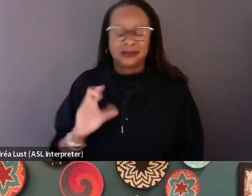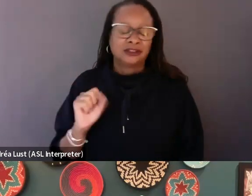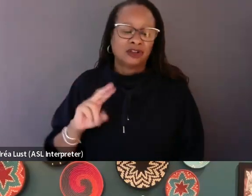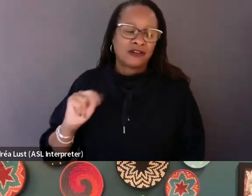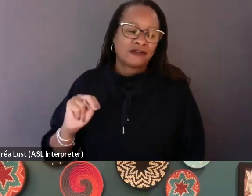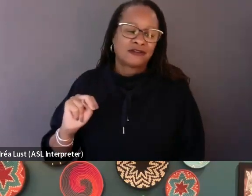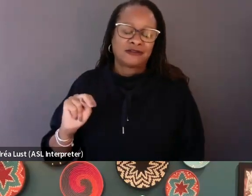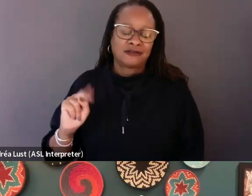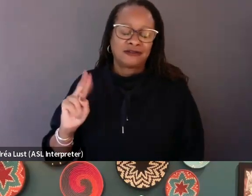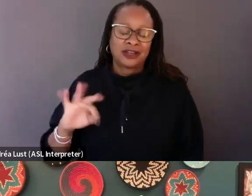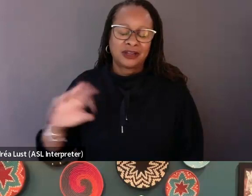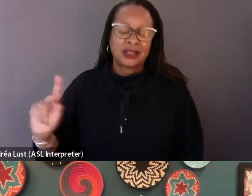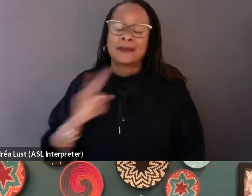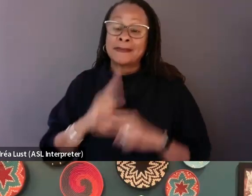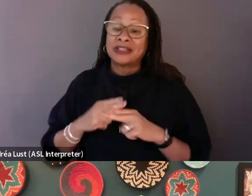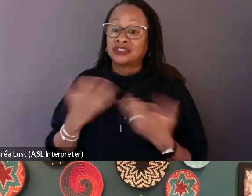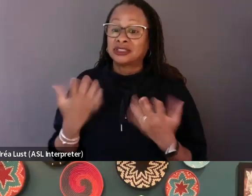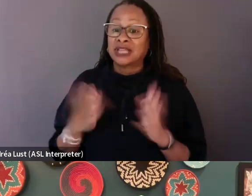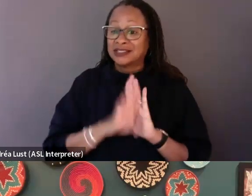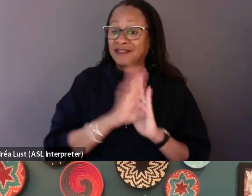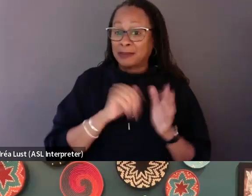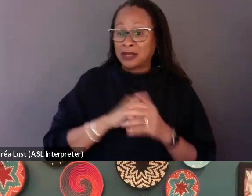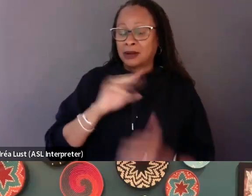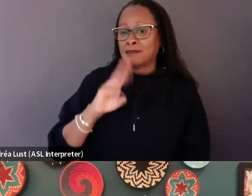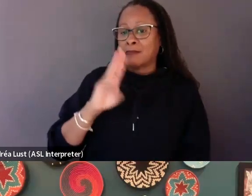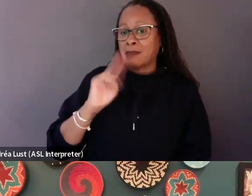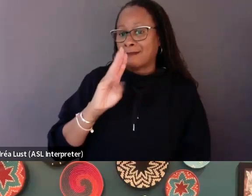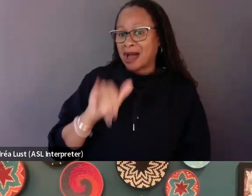in Mumbai, but clearly there's also for the fishermen,